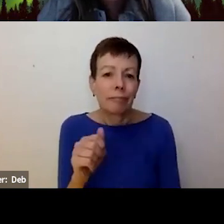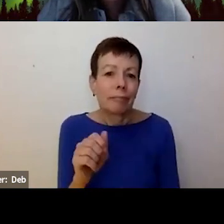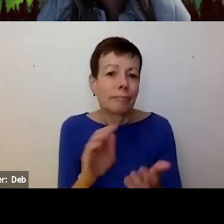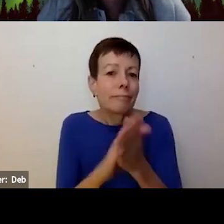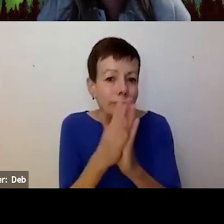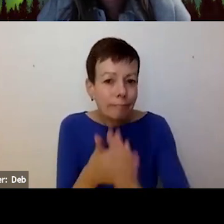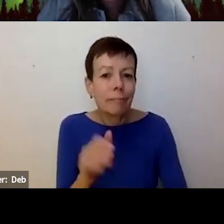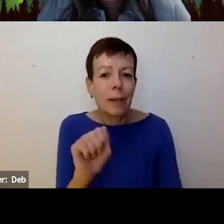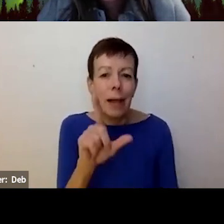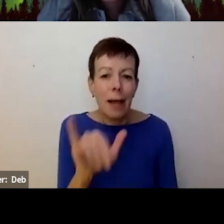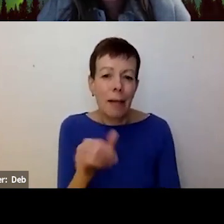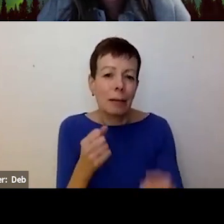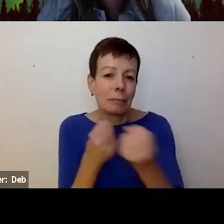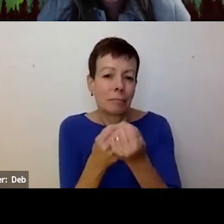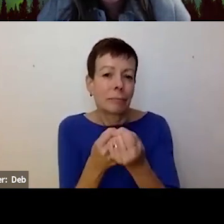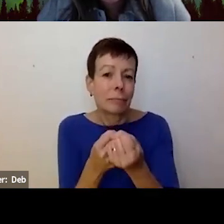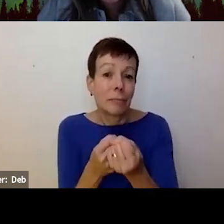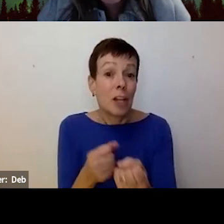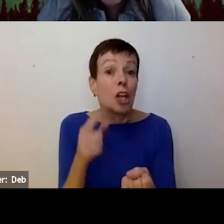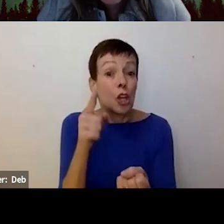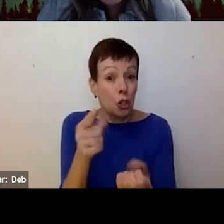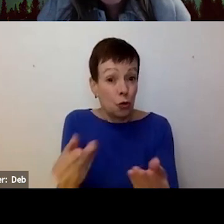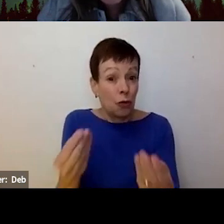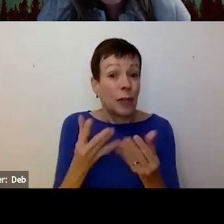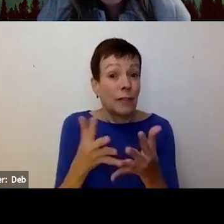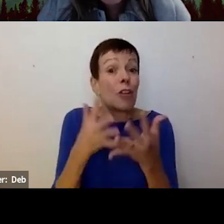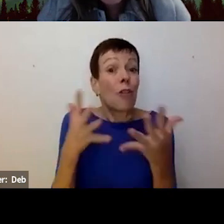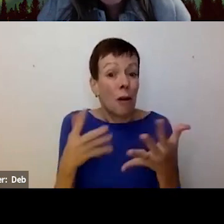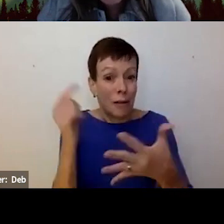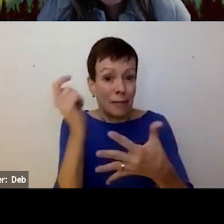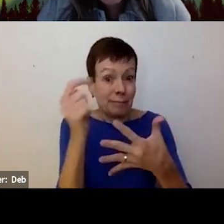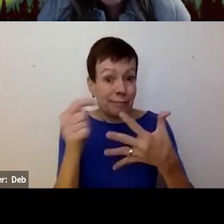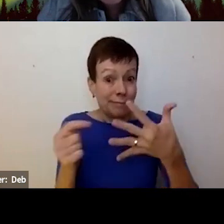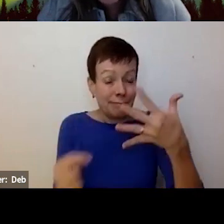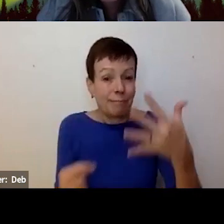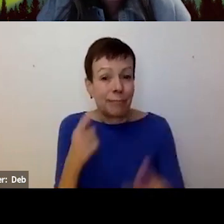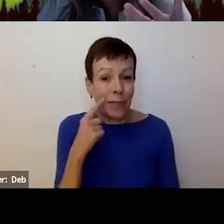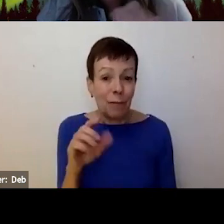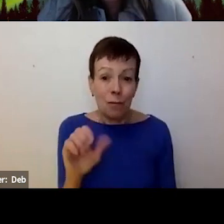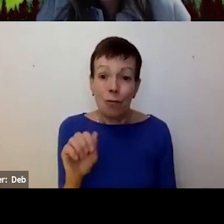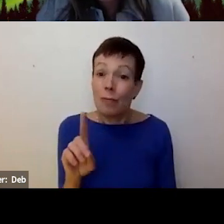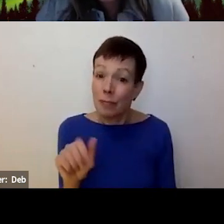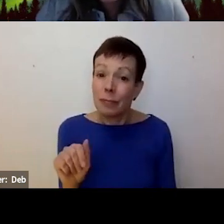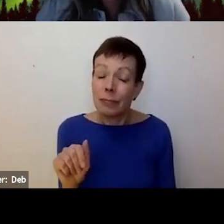at Calgary Arts Development and you know, and I can only speak for me, but